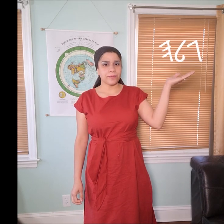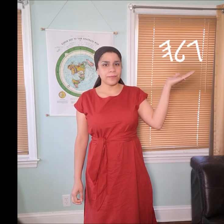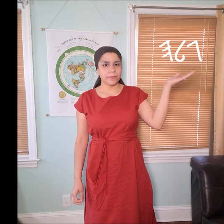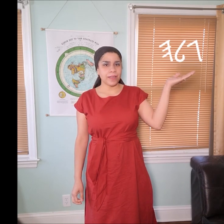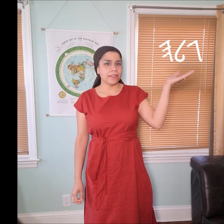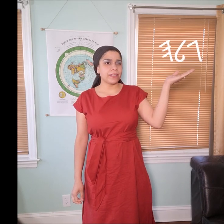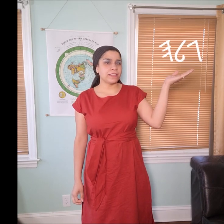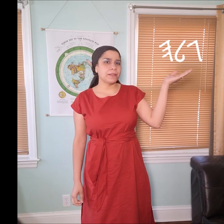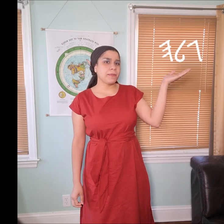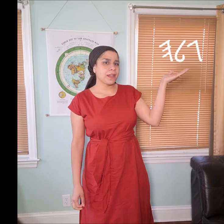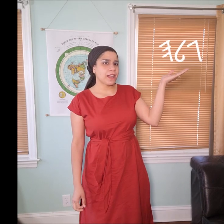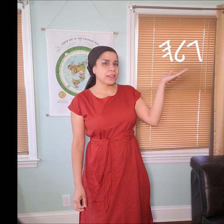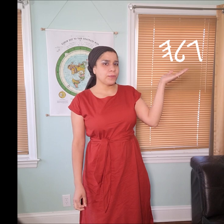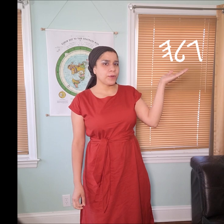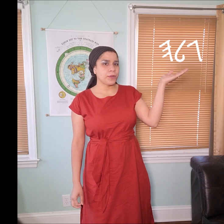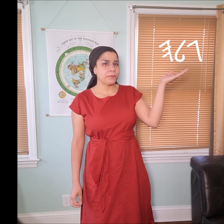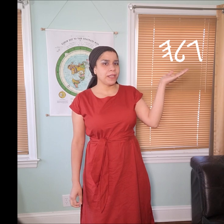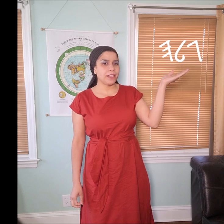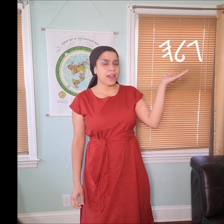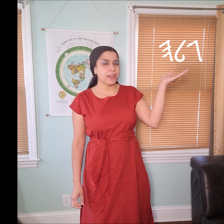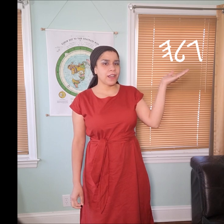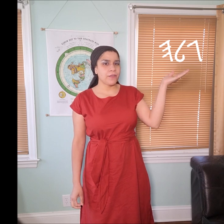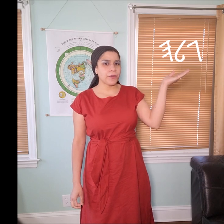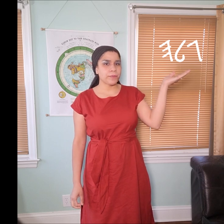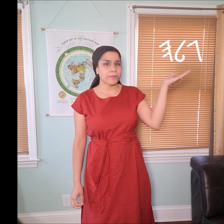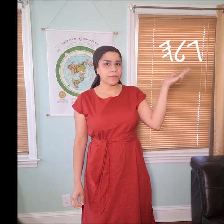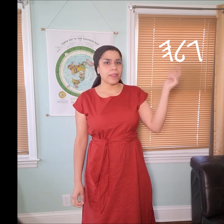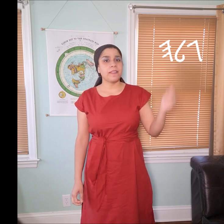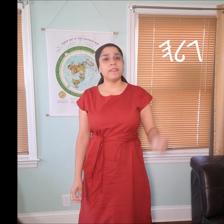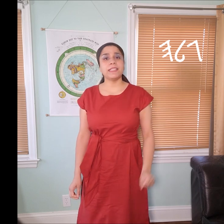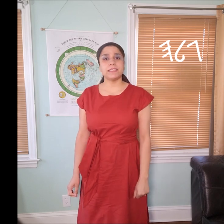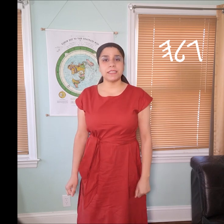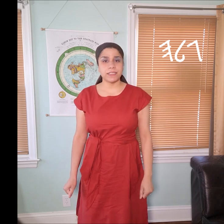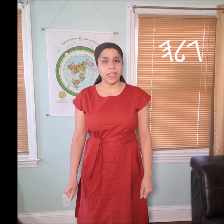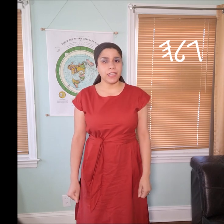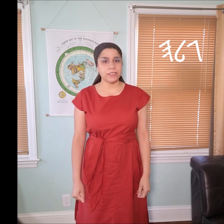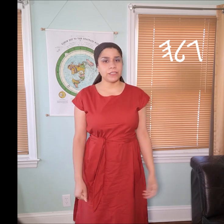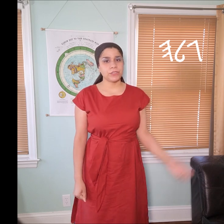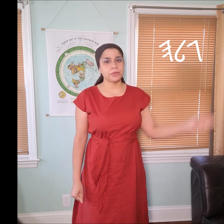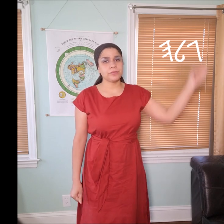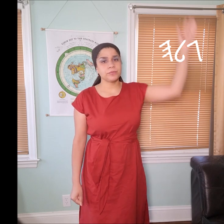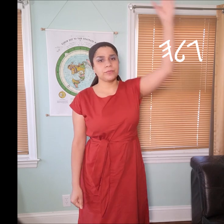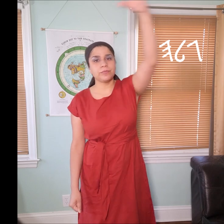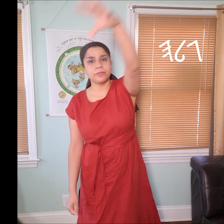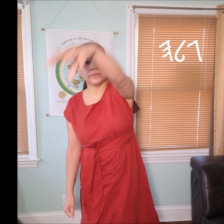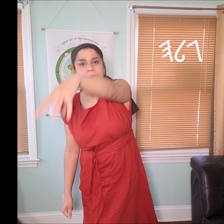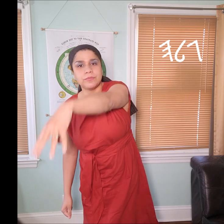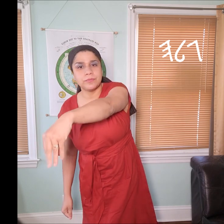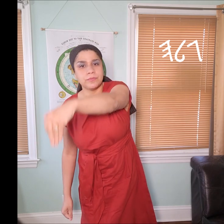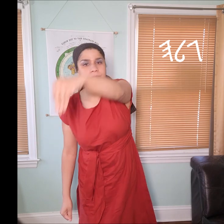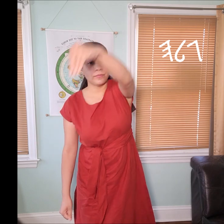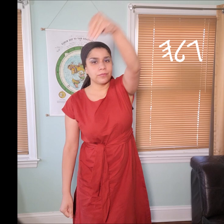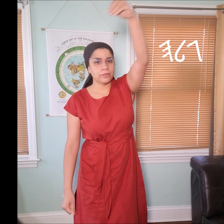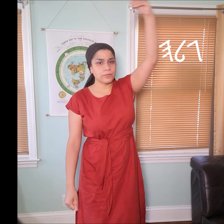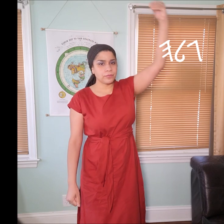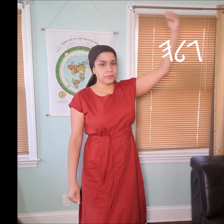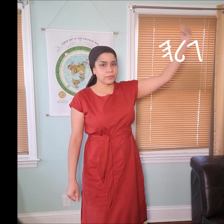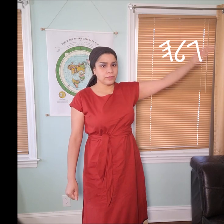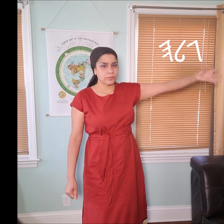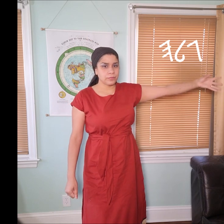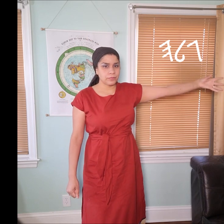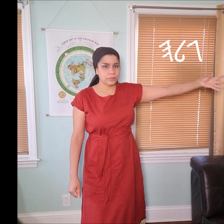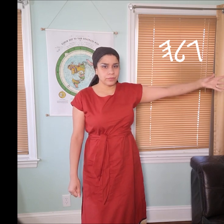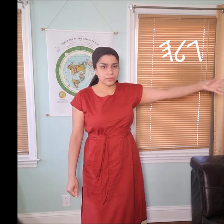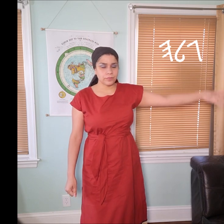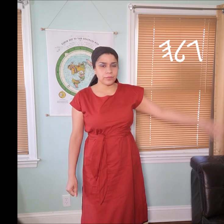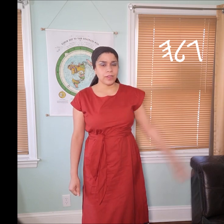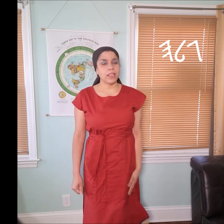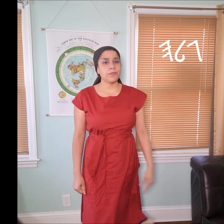this is the Manakahthey 𐤌𐤍𐤇𐤕𐤉 word meaning uncover, this is the hand gesture.